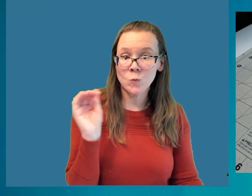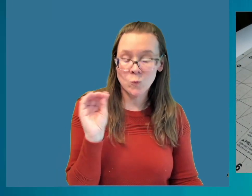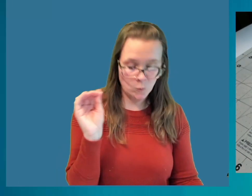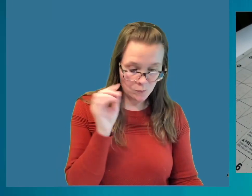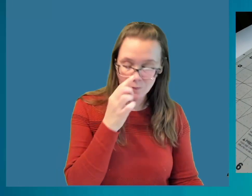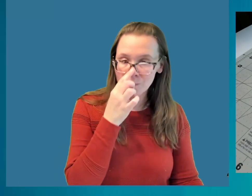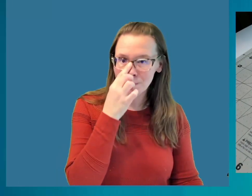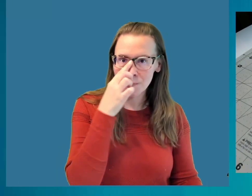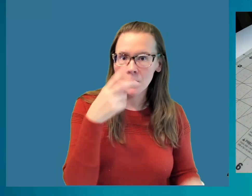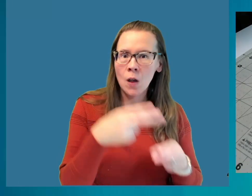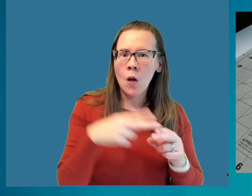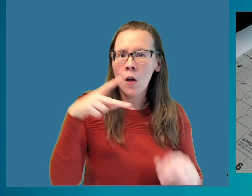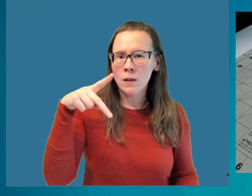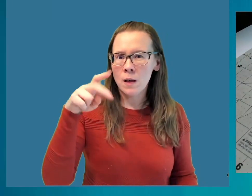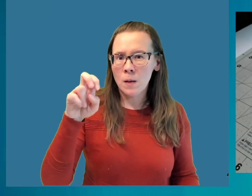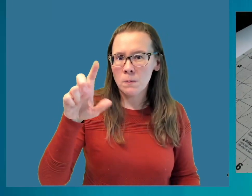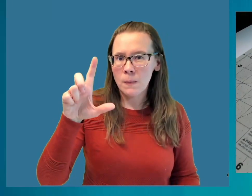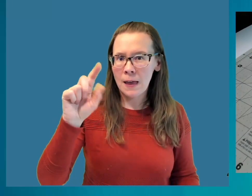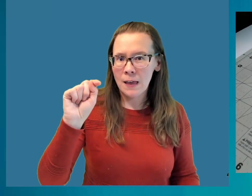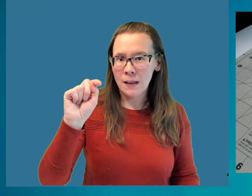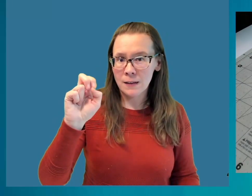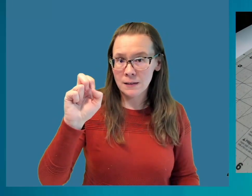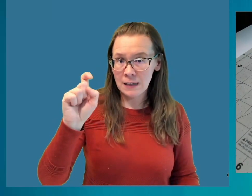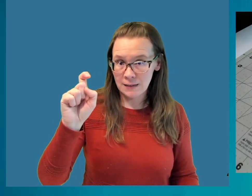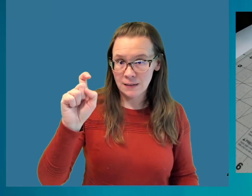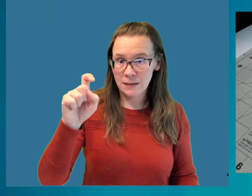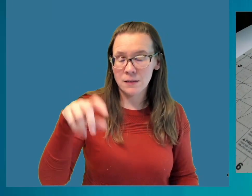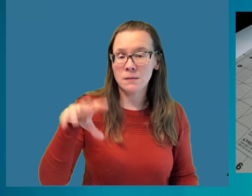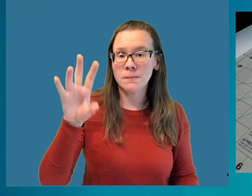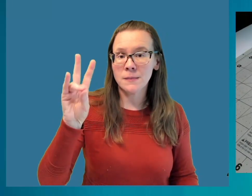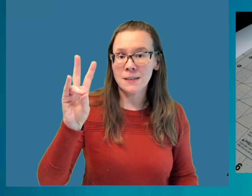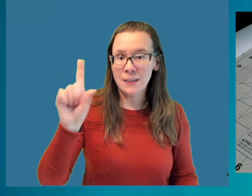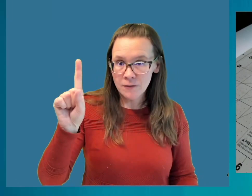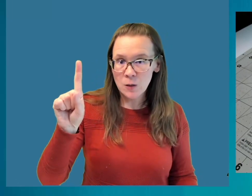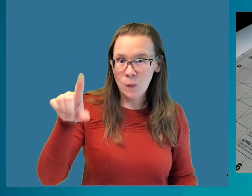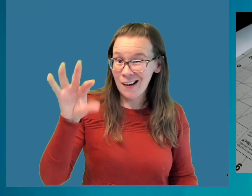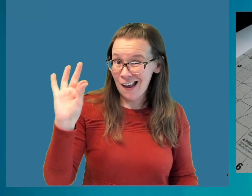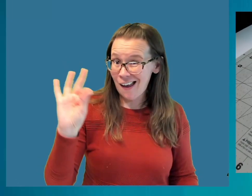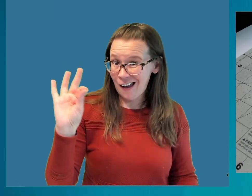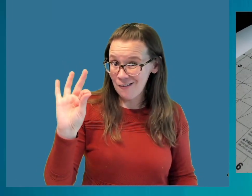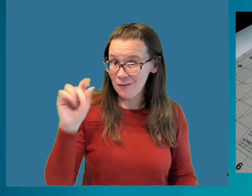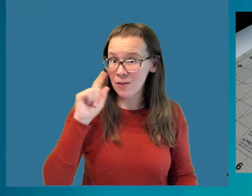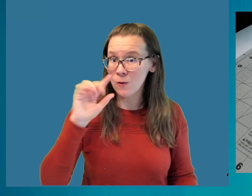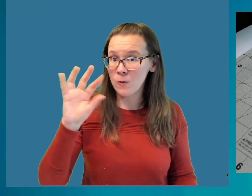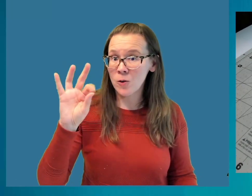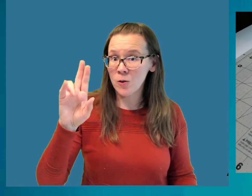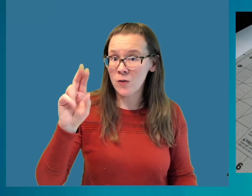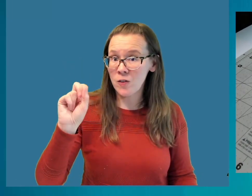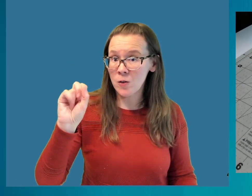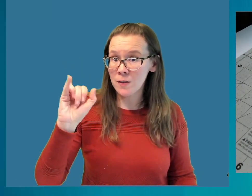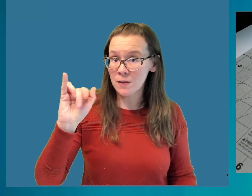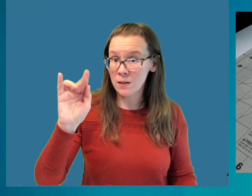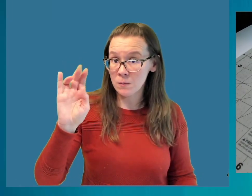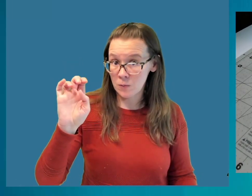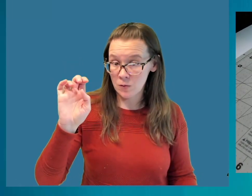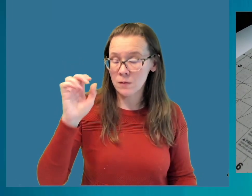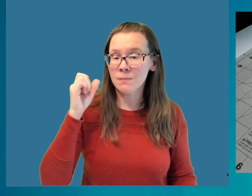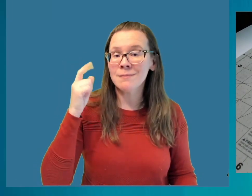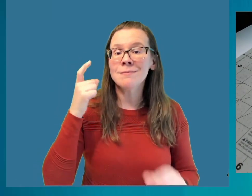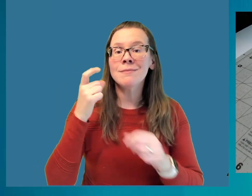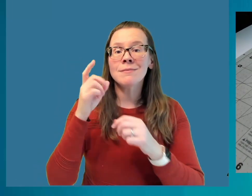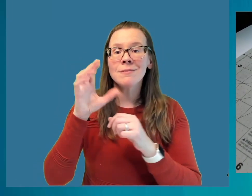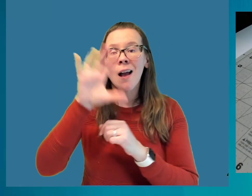uh... just regular: it's kind of a little bit soft on the the other side. It's called Peltex 71f ("f"